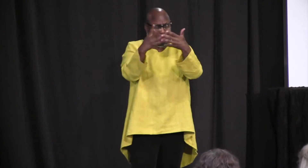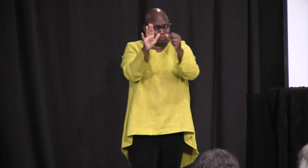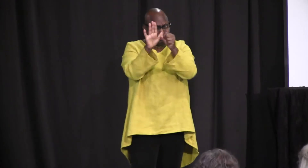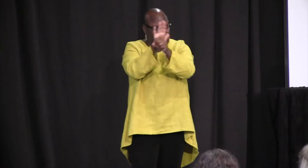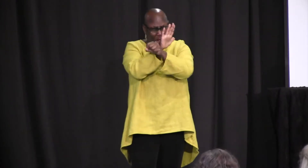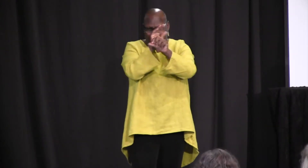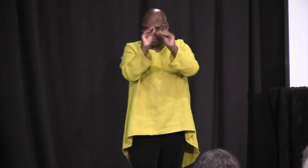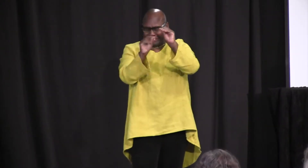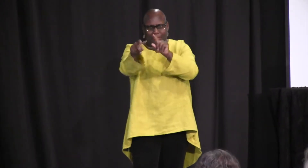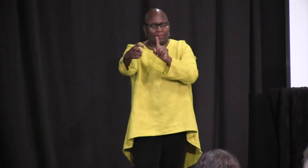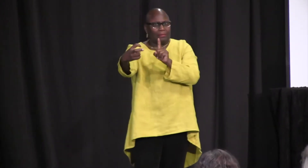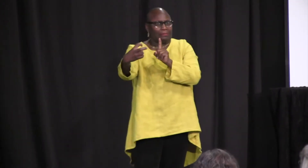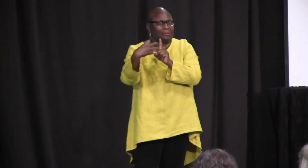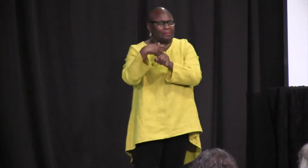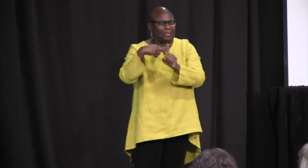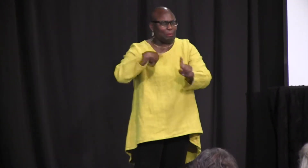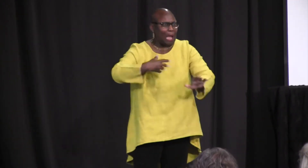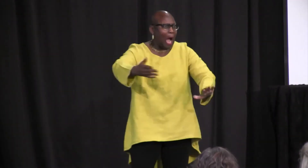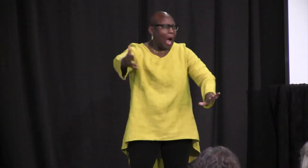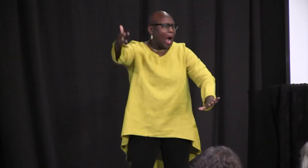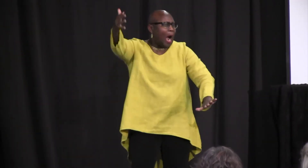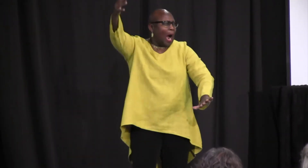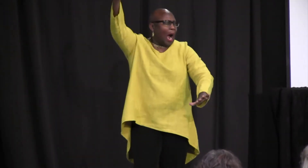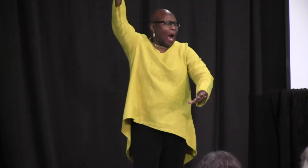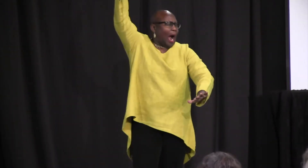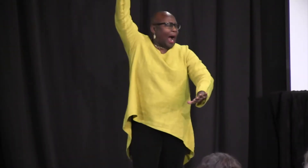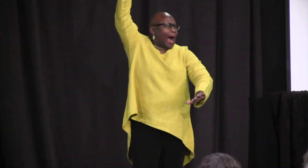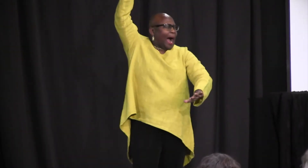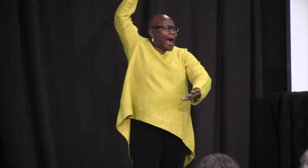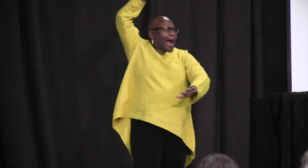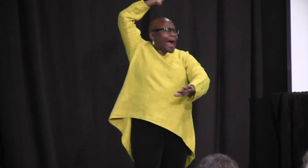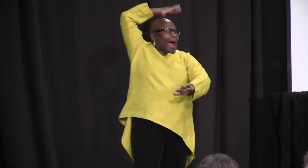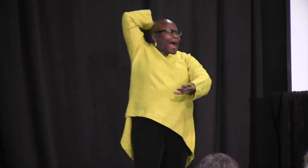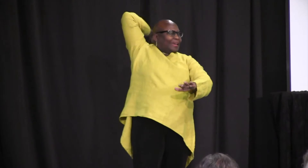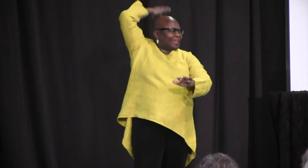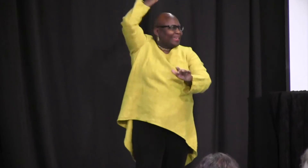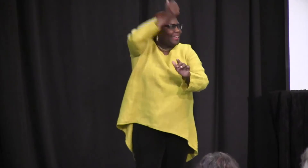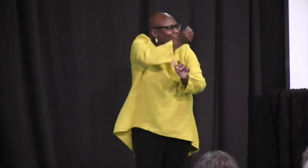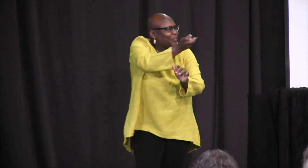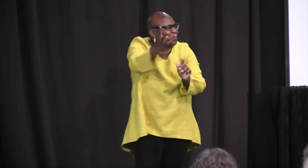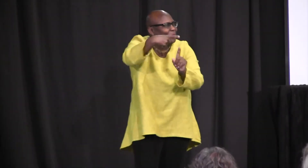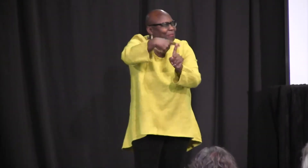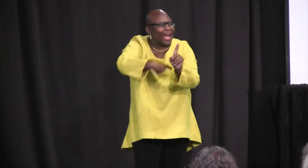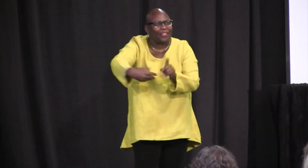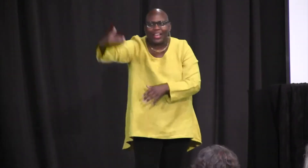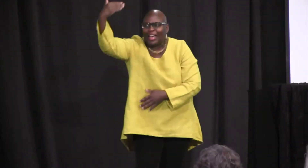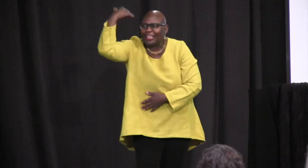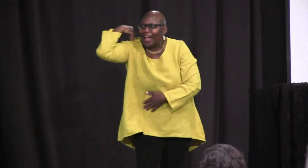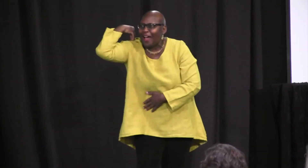touch with me a long time ago to make sure that this would work in my calendar.